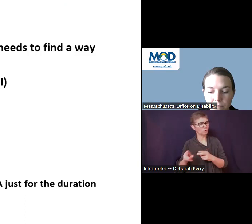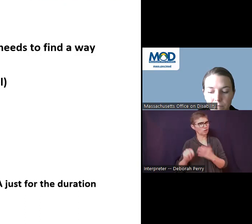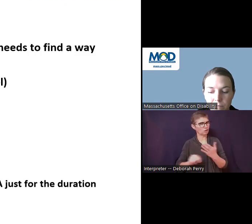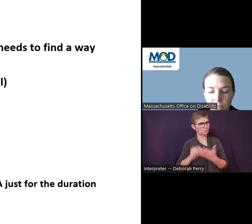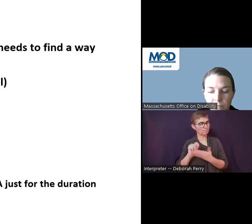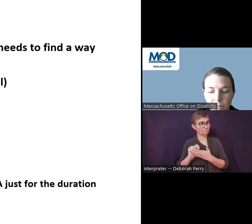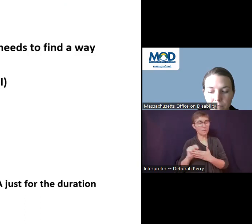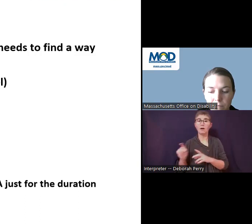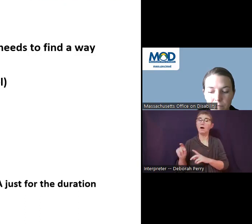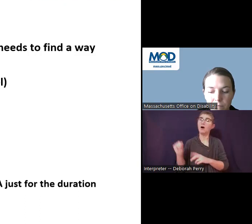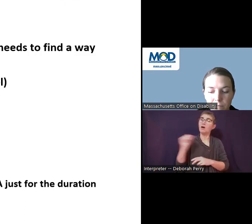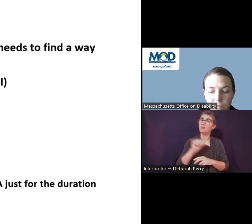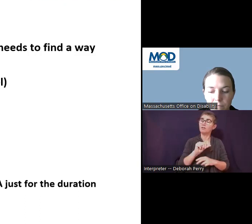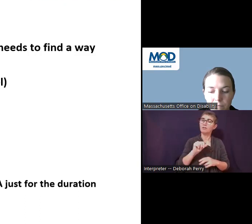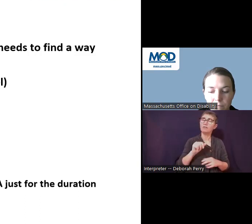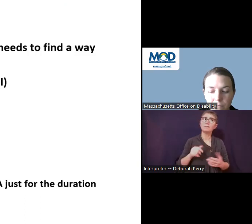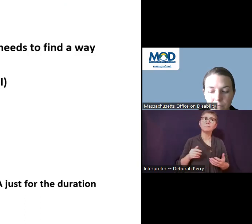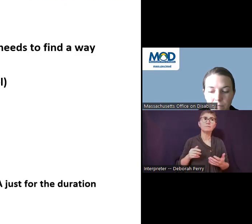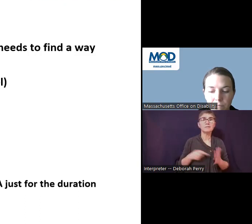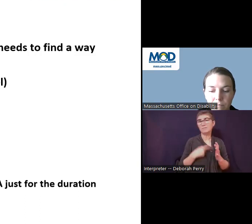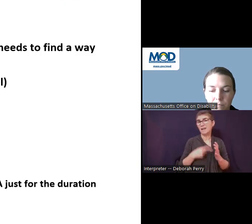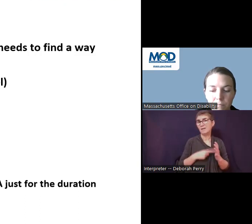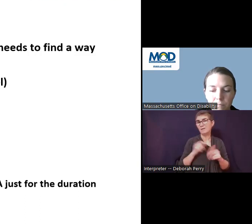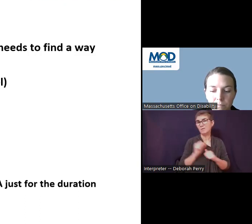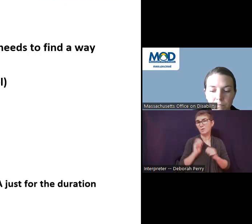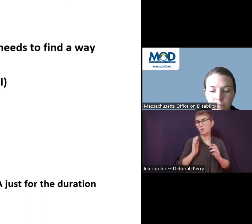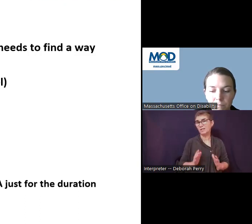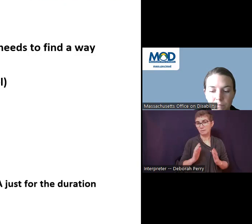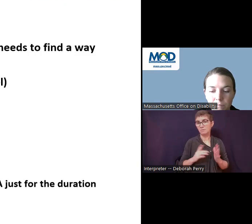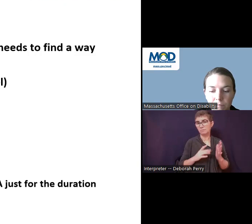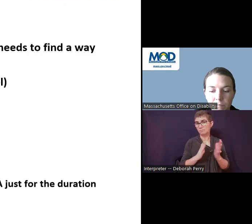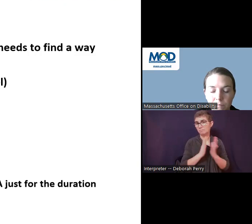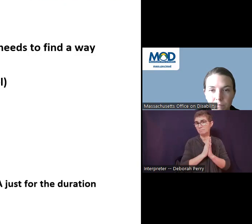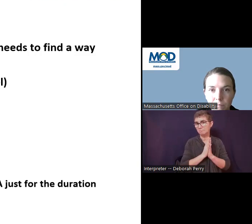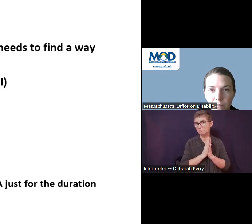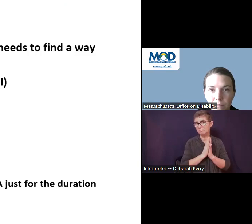is that sometimes employees are requesting to have like especially an emotional